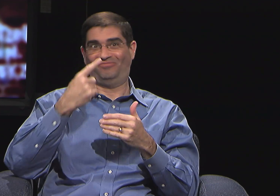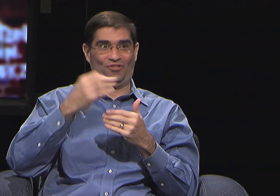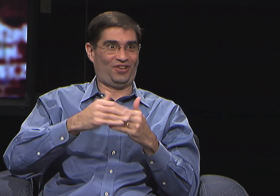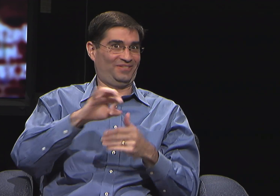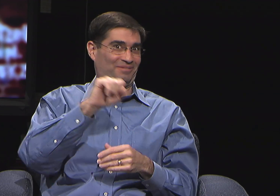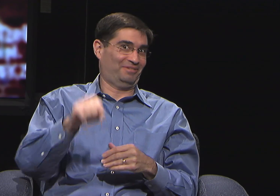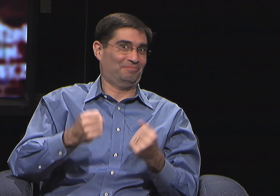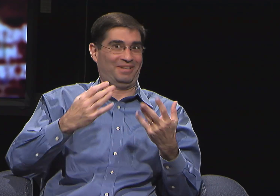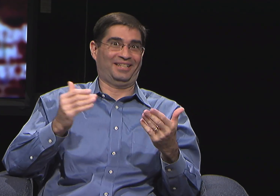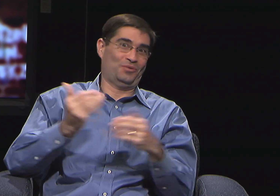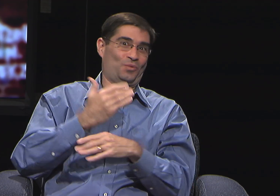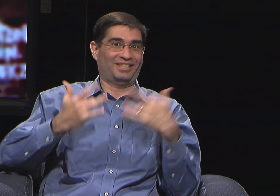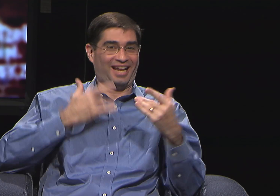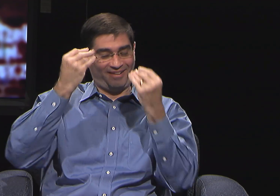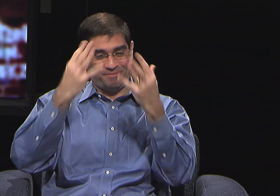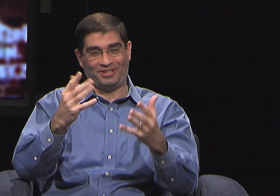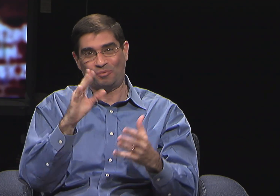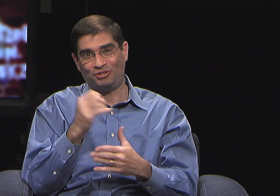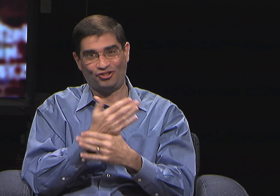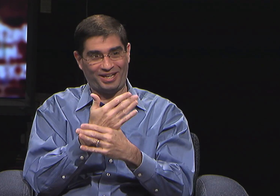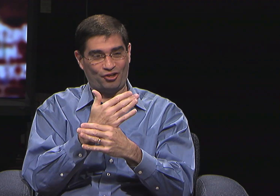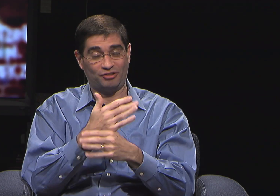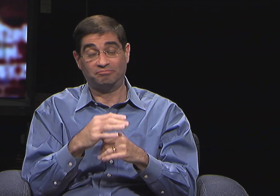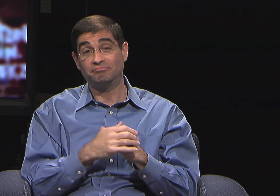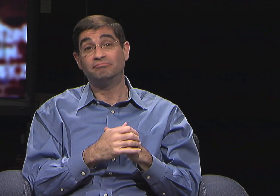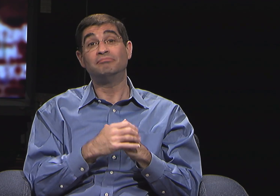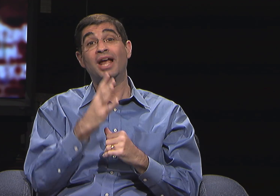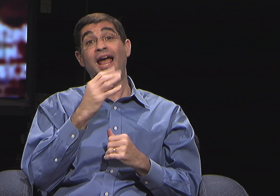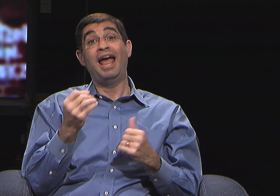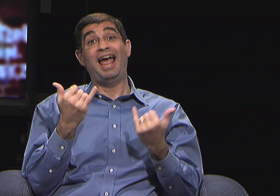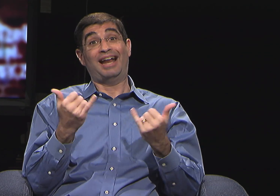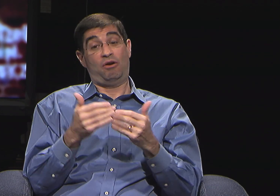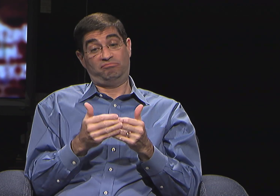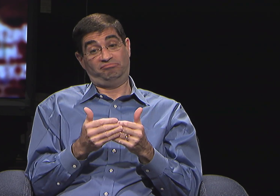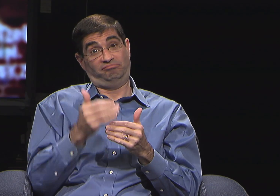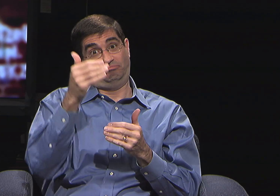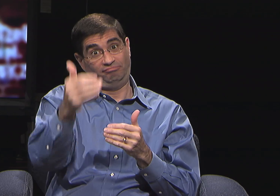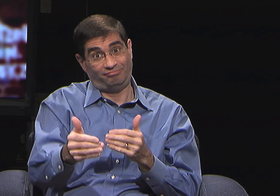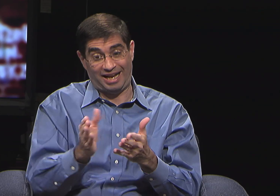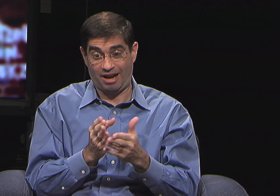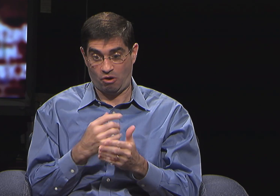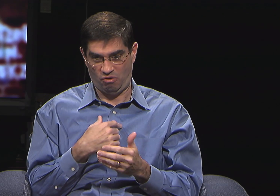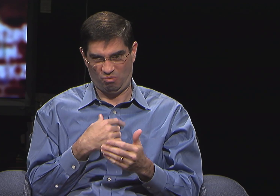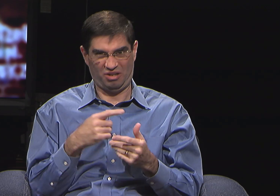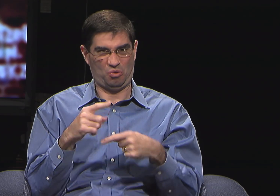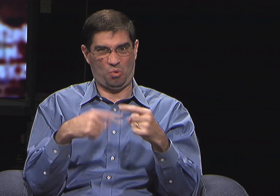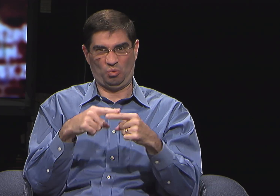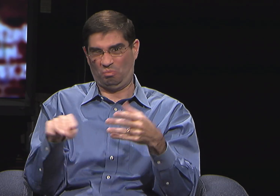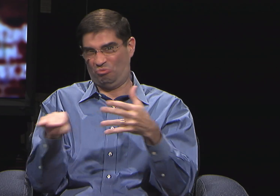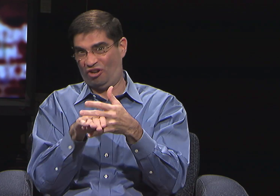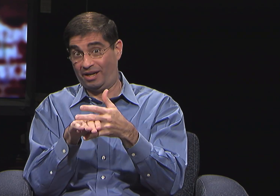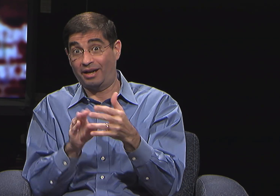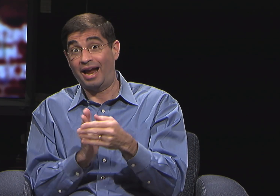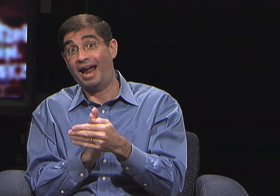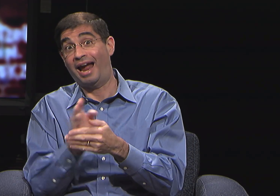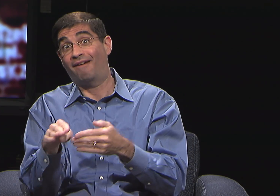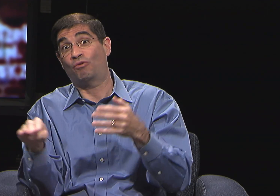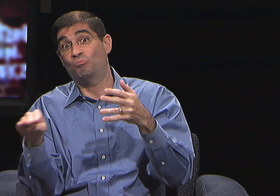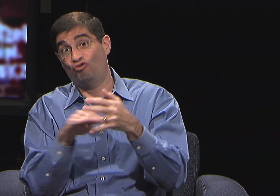throughout the semester, and the new and exciting information we'll be sharing. Now we're going to a quick break and then after the break,